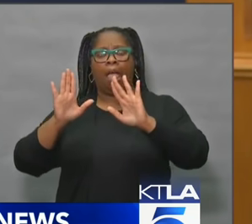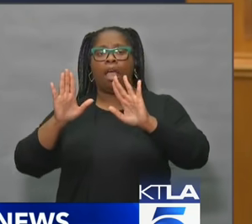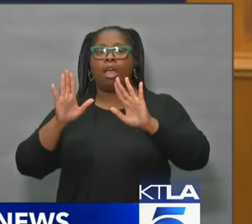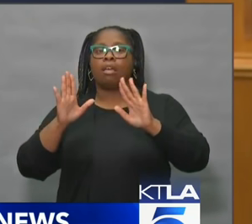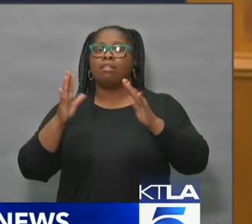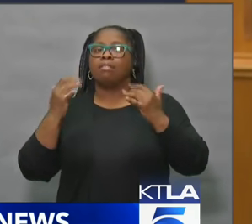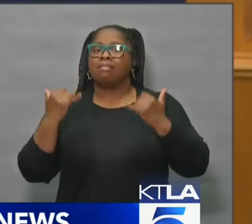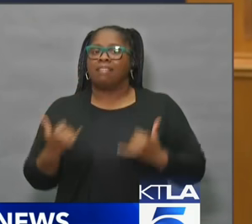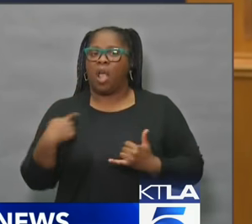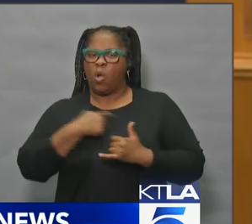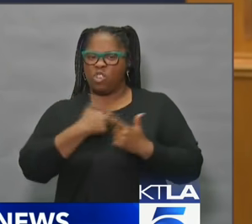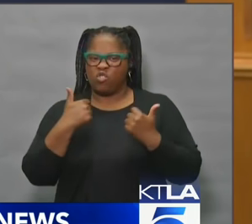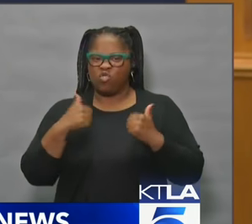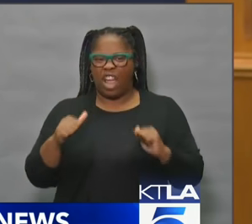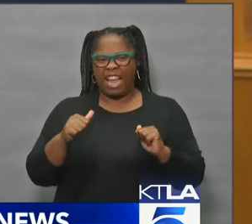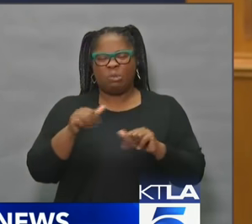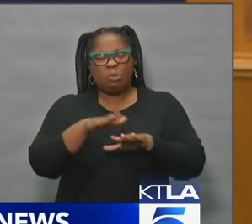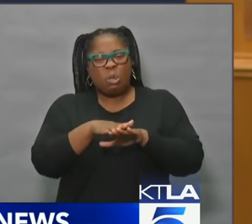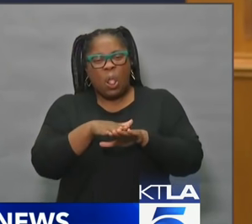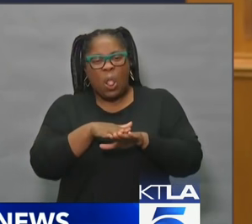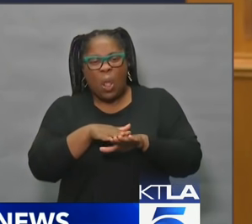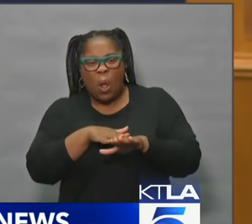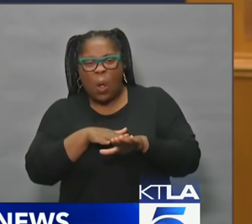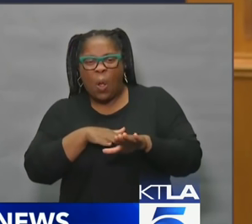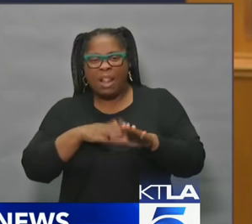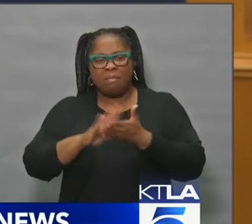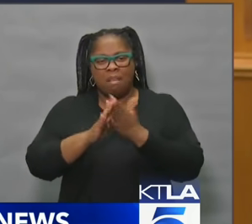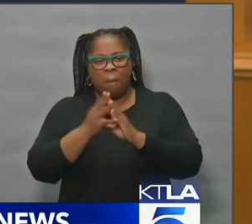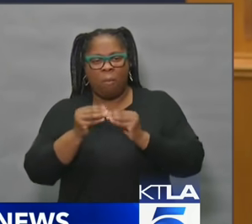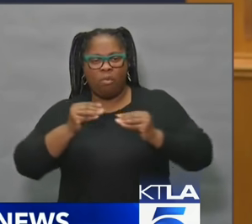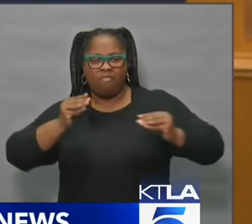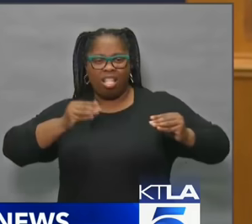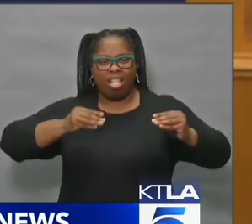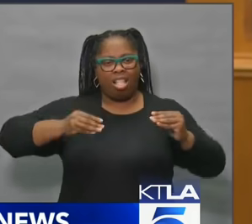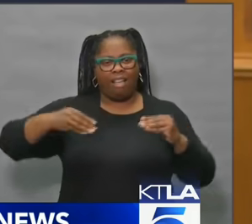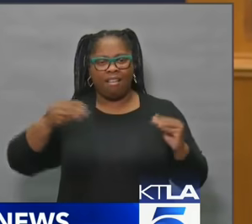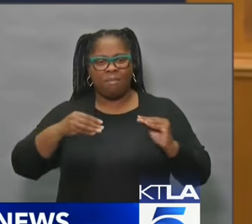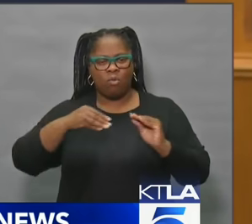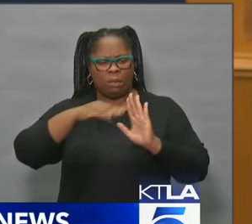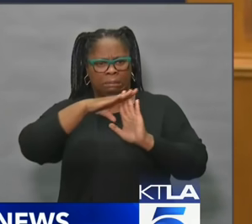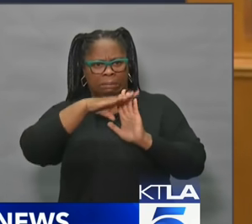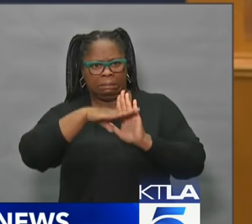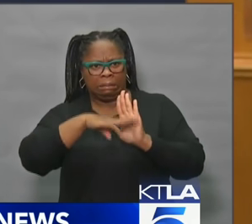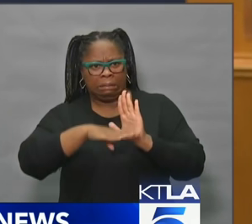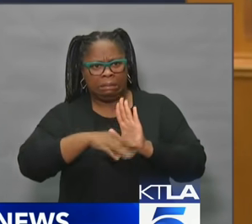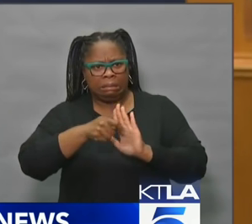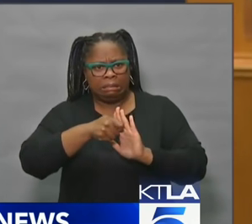TO SHARE THAT WE ARE DEVELOPING A PLAN TO SLOWLY EASE RESTRICTIONS UNDER THE CONDITION OF SOME IMPORTANT